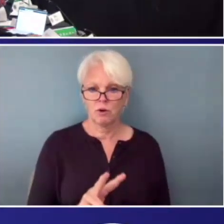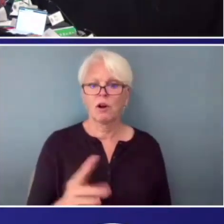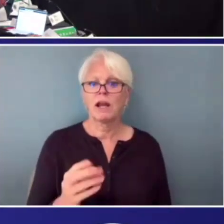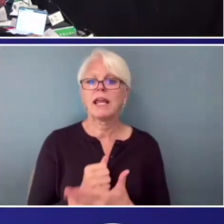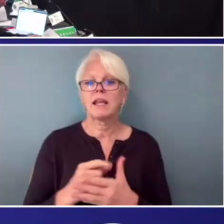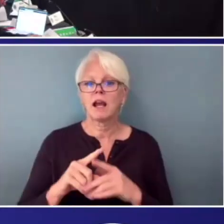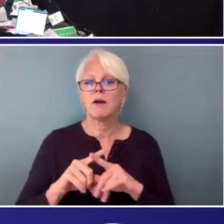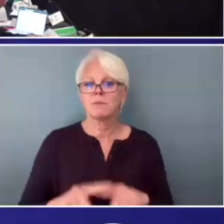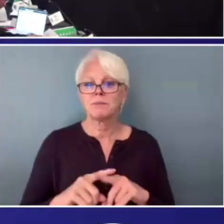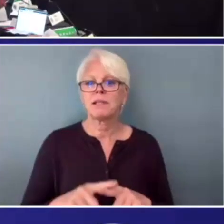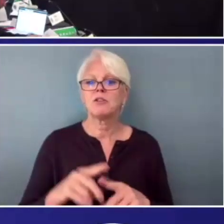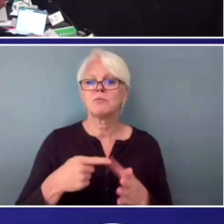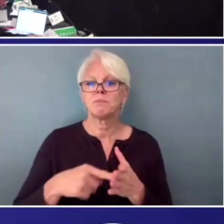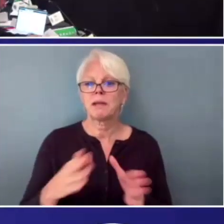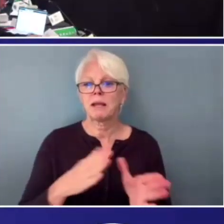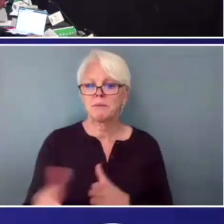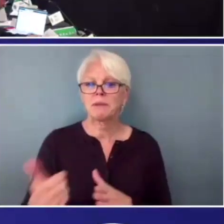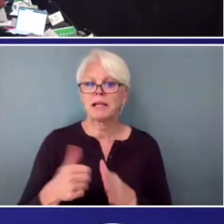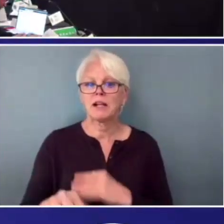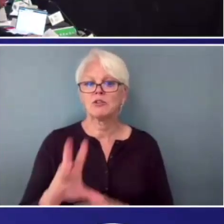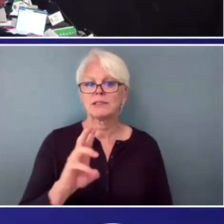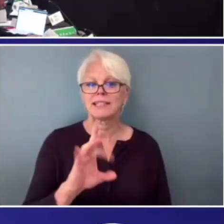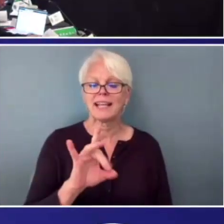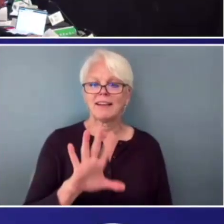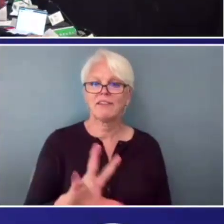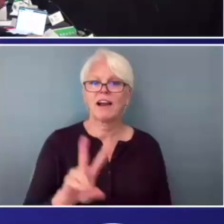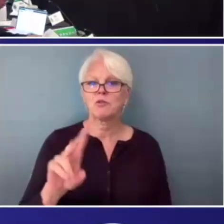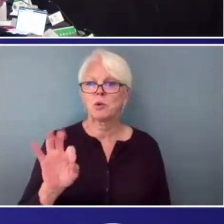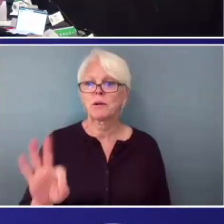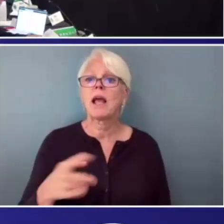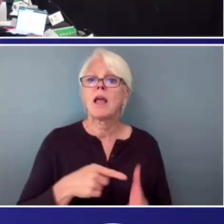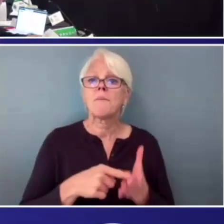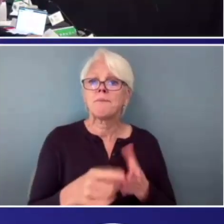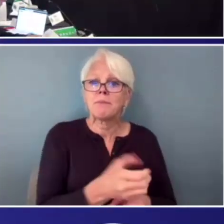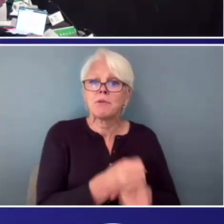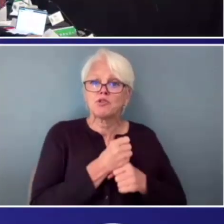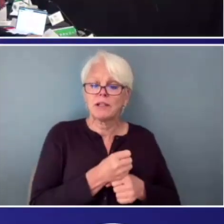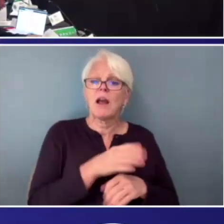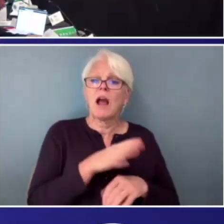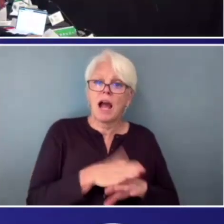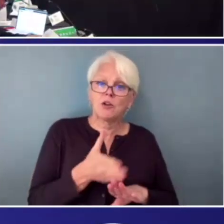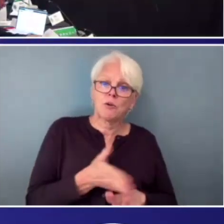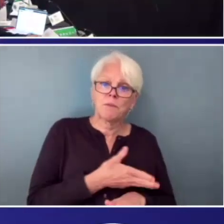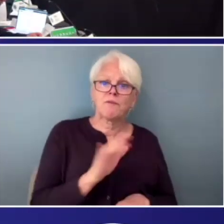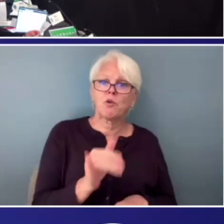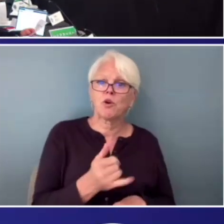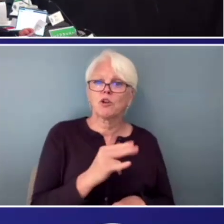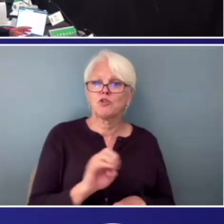which a payment was received on or before June 30, 2028 or.